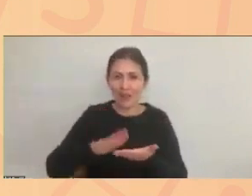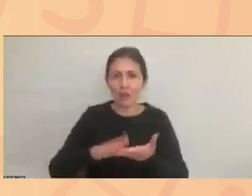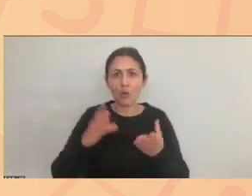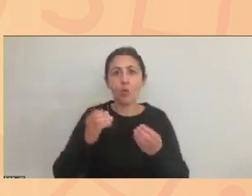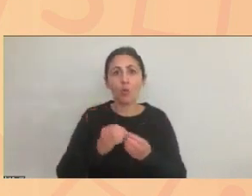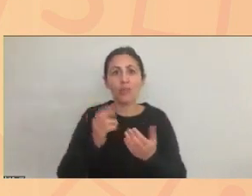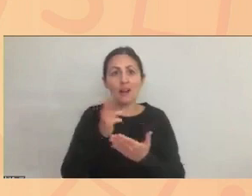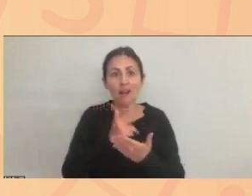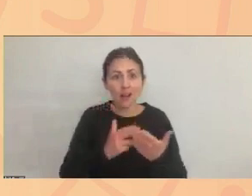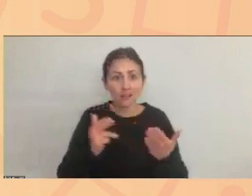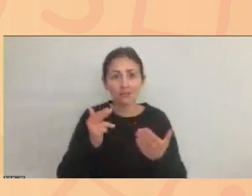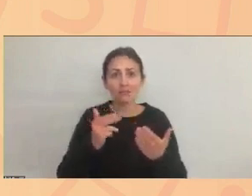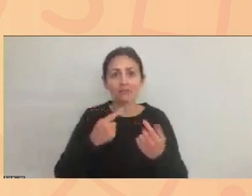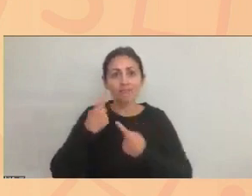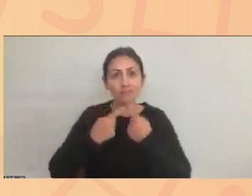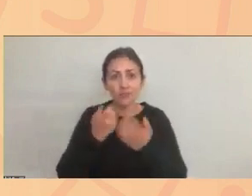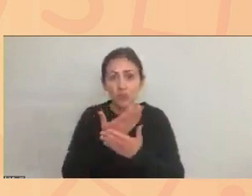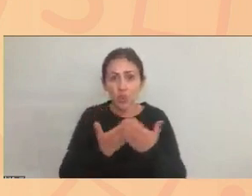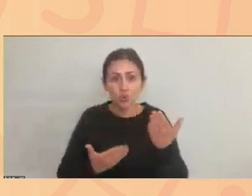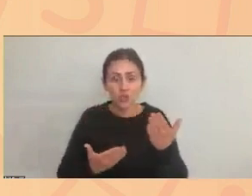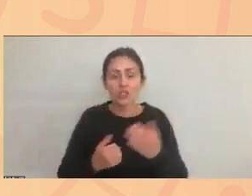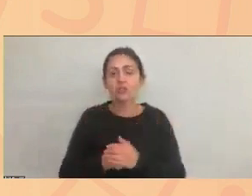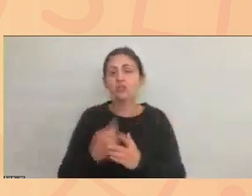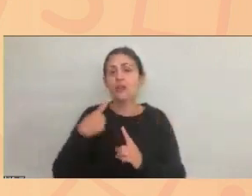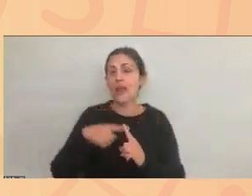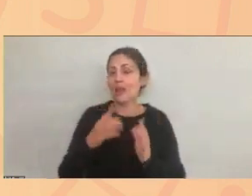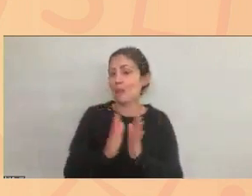The language journey in the Kimberley has been with education.